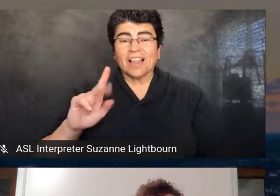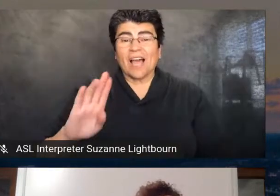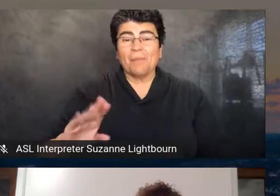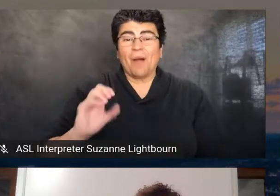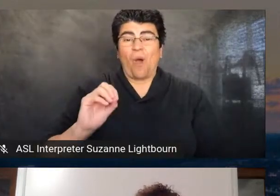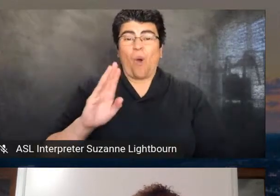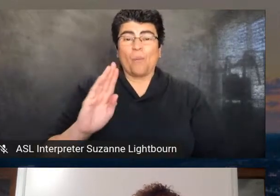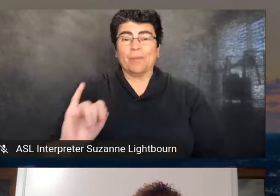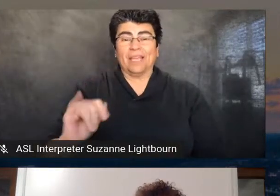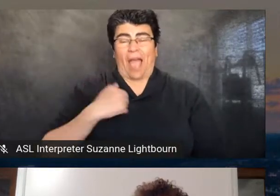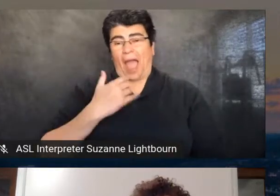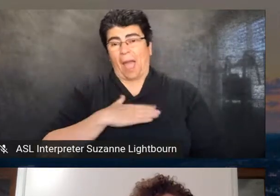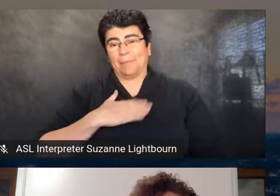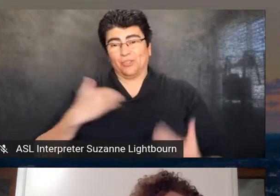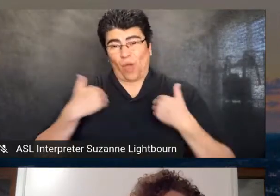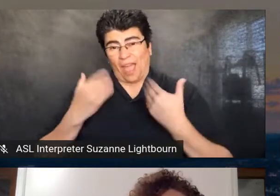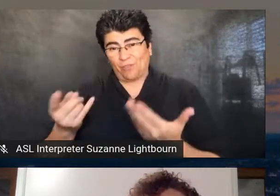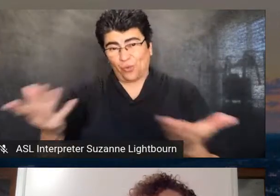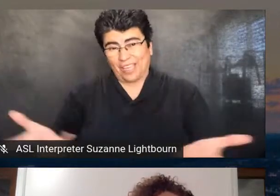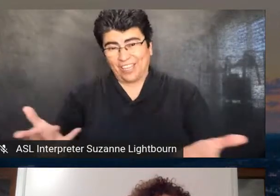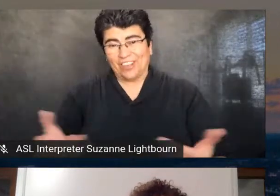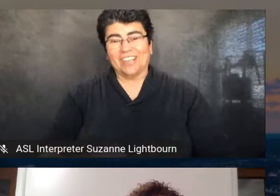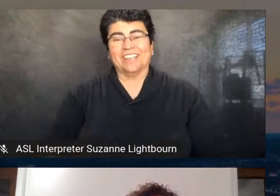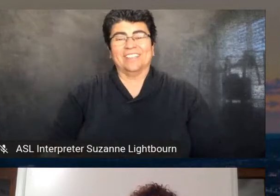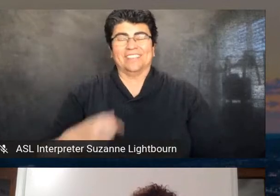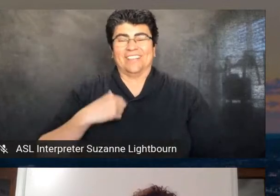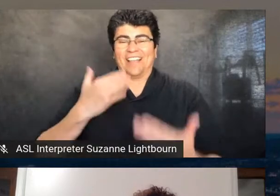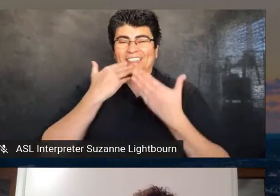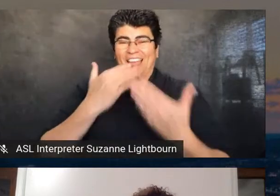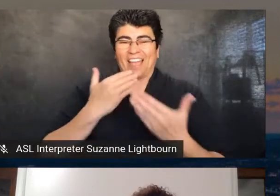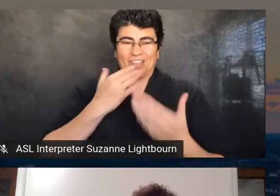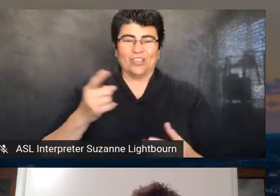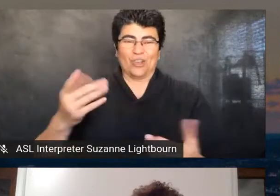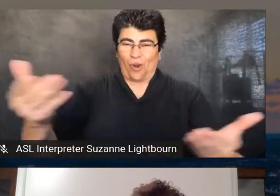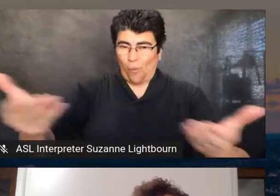we're so happy to have you here with us, you are very welcome.